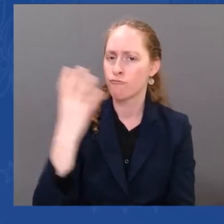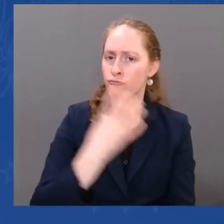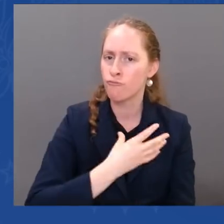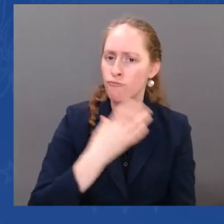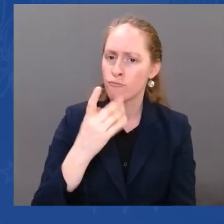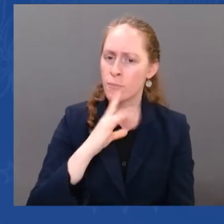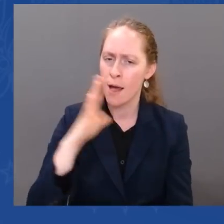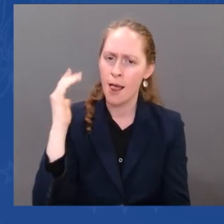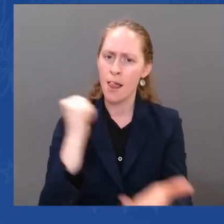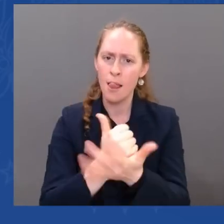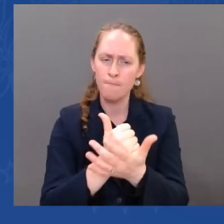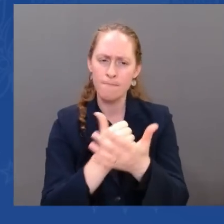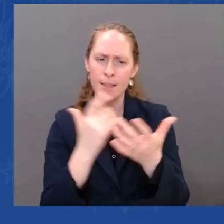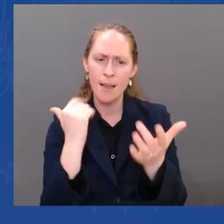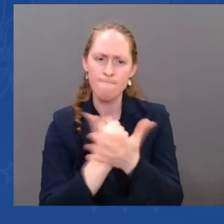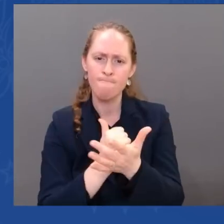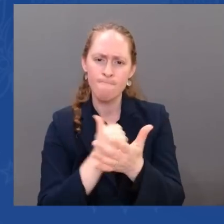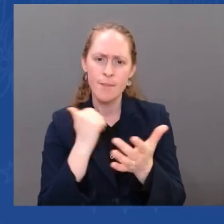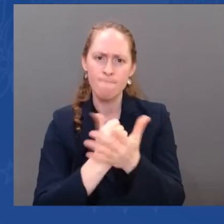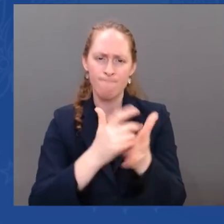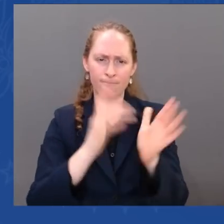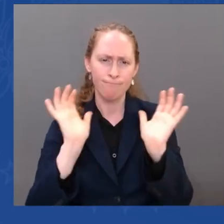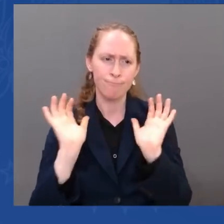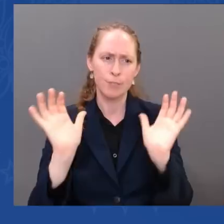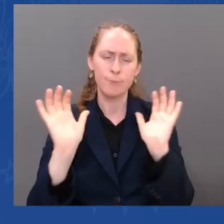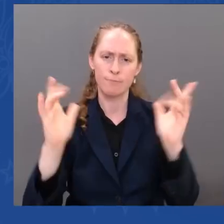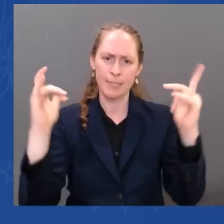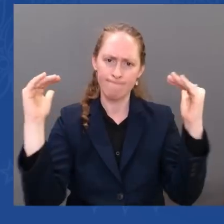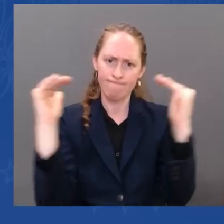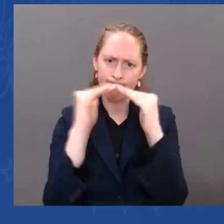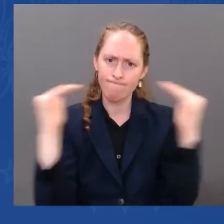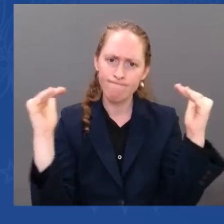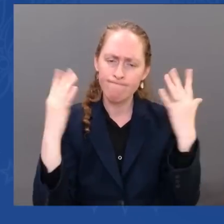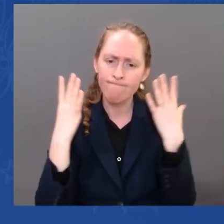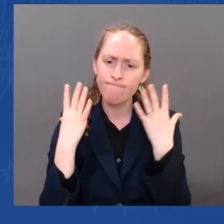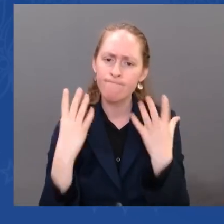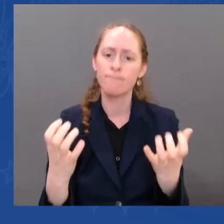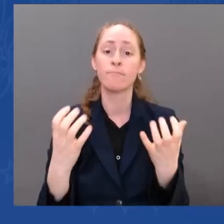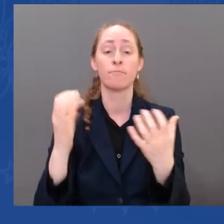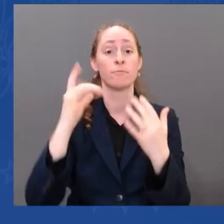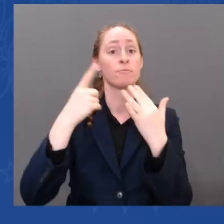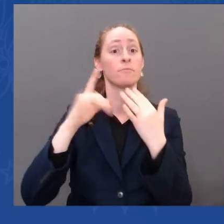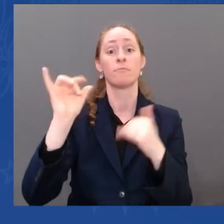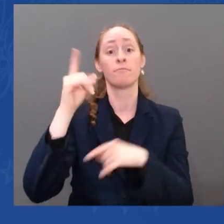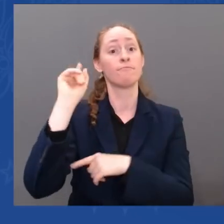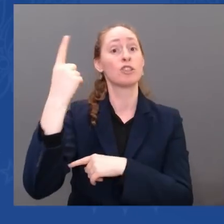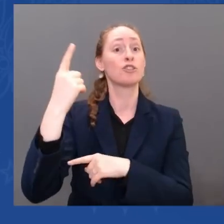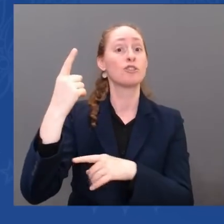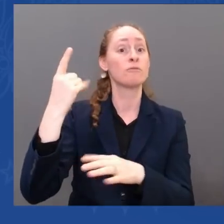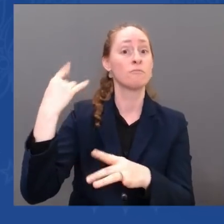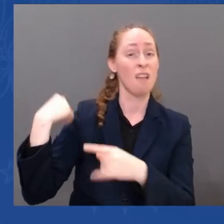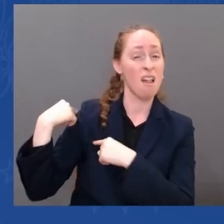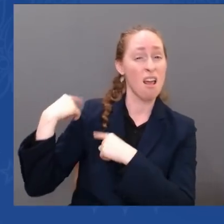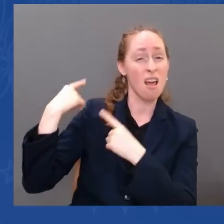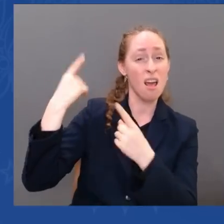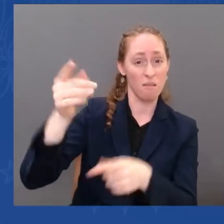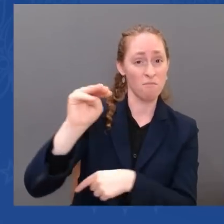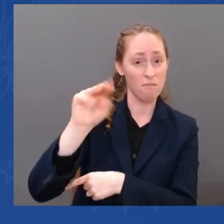And I thank you. I thank the church. As a proud Irish American, I've felt a great kinship with the Greek American community.